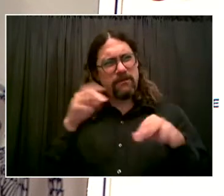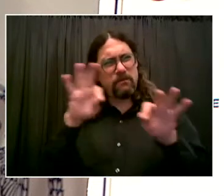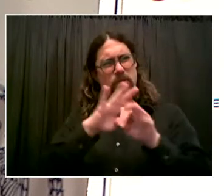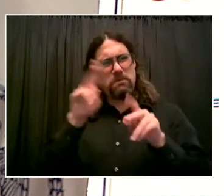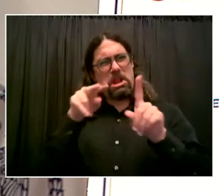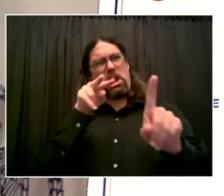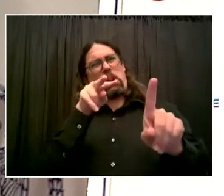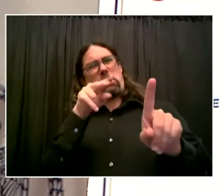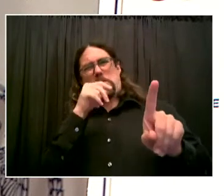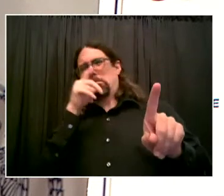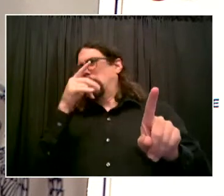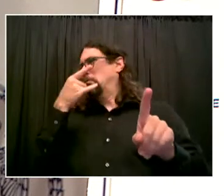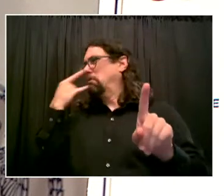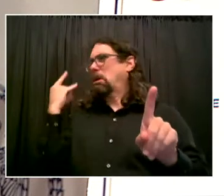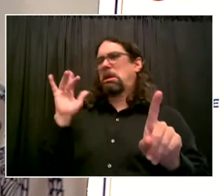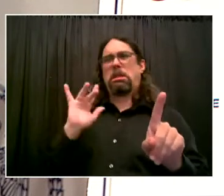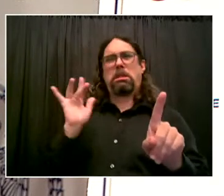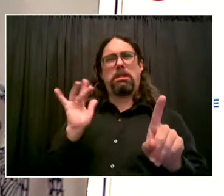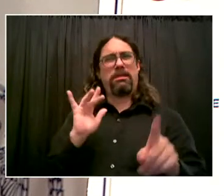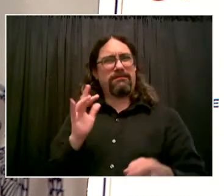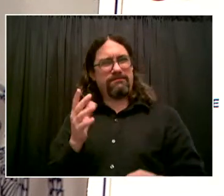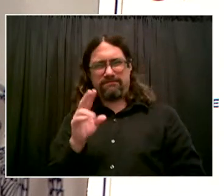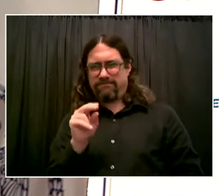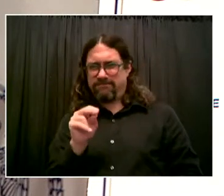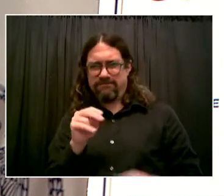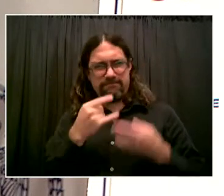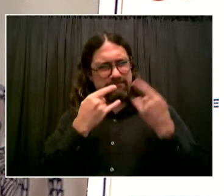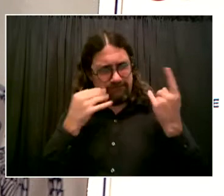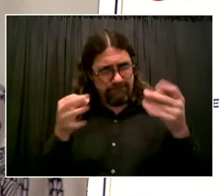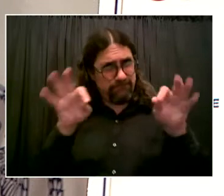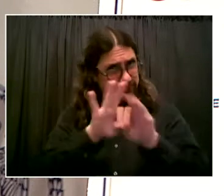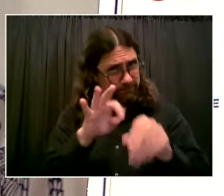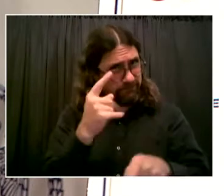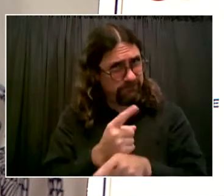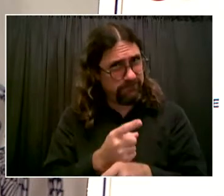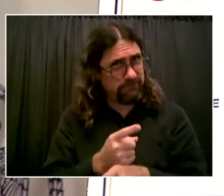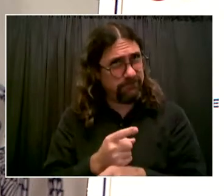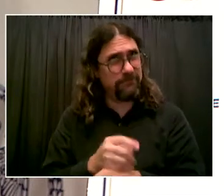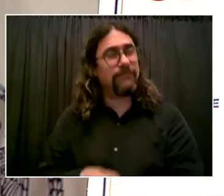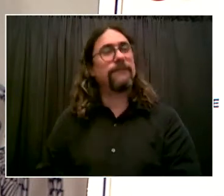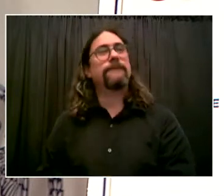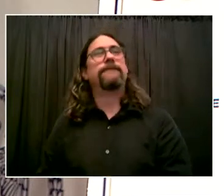DO YOU WANT TO REITERATE THAT MASKS ARE IMPORTANT TO OSTP THE SPREAD, DO YOU EVER WEAR A MASK NOW? WHER WEE